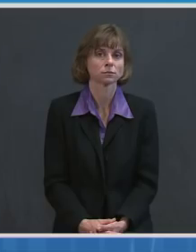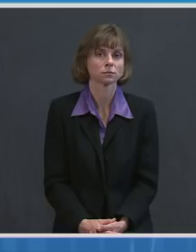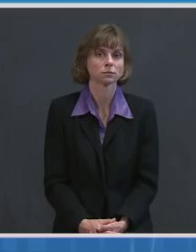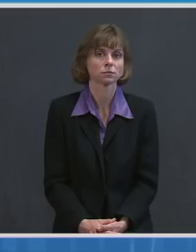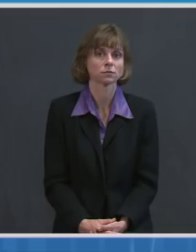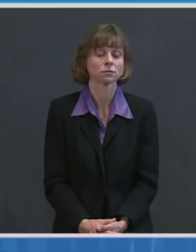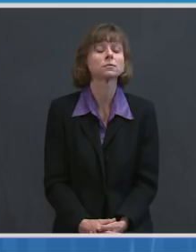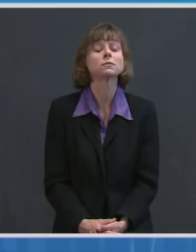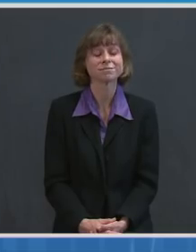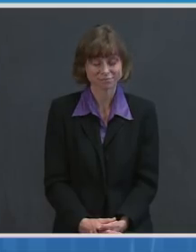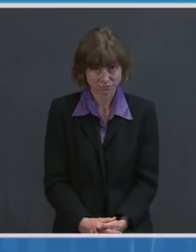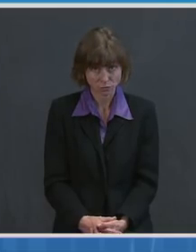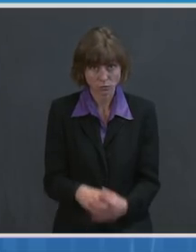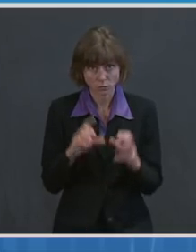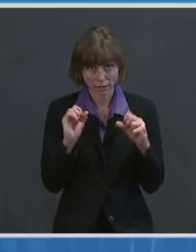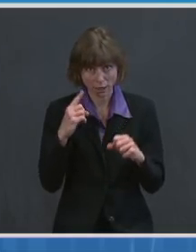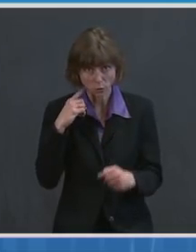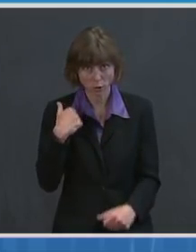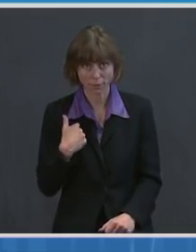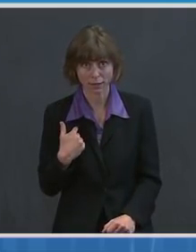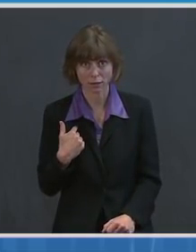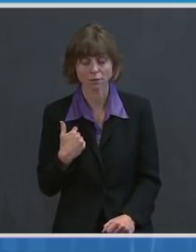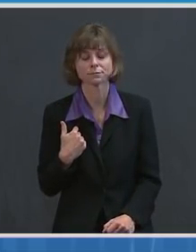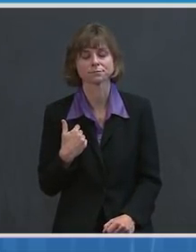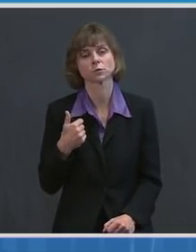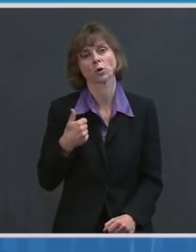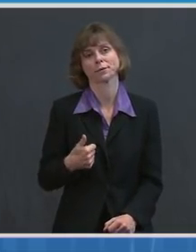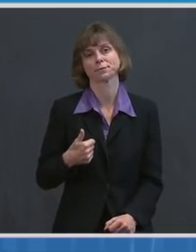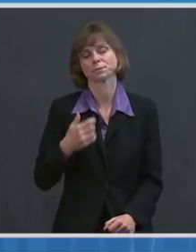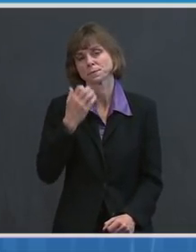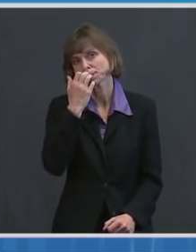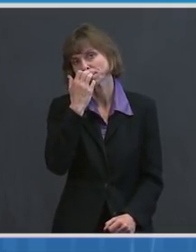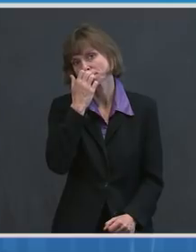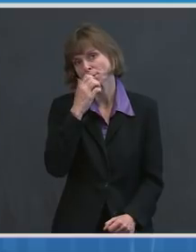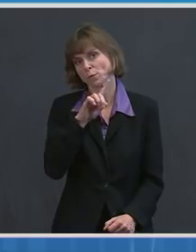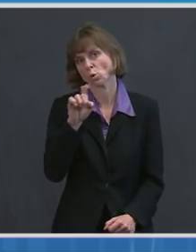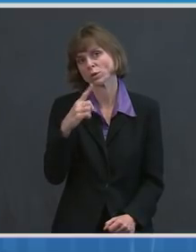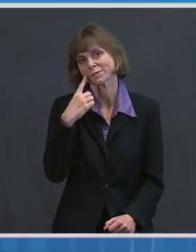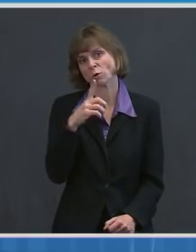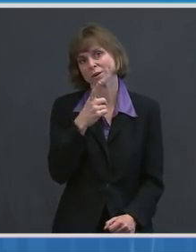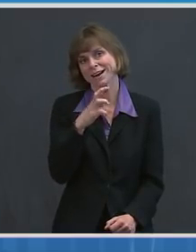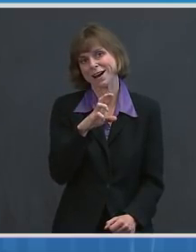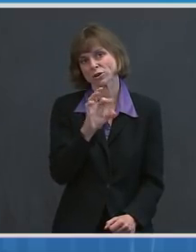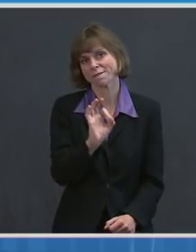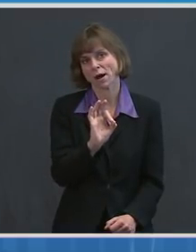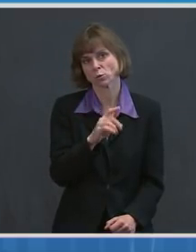The Press: Hello. Can you hear me? Mr. Slavitt: We can. The Press: Great. This is a question for Dr. Fauci, and this has to do with the studies